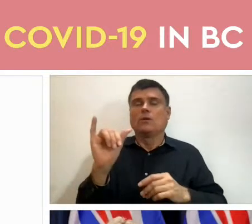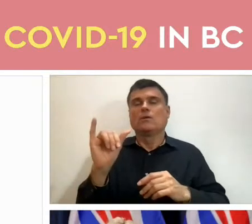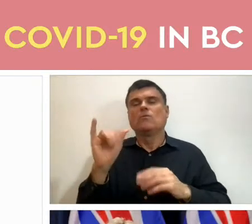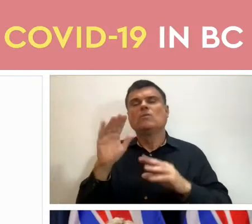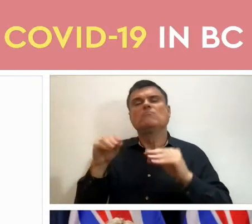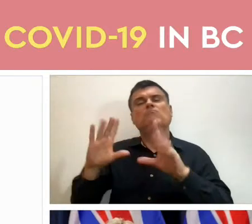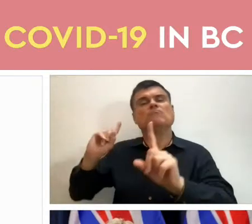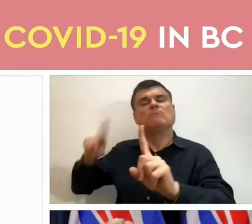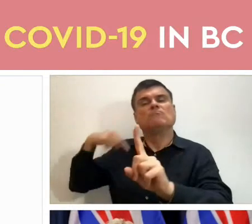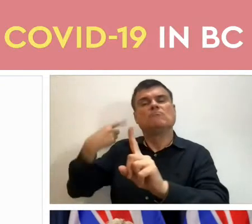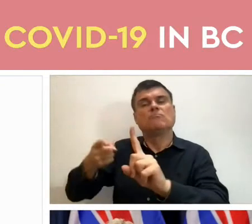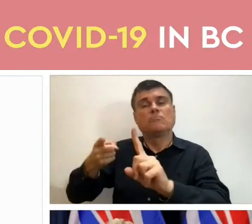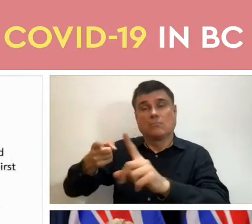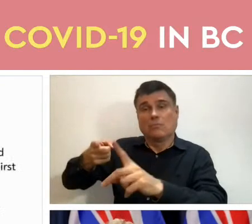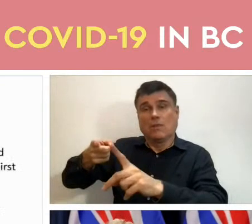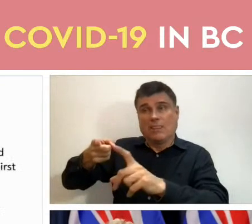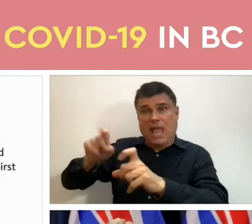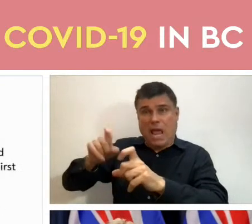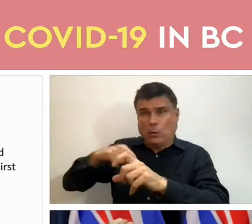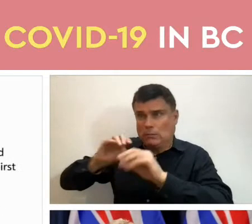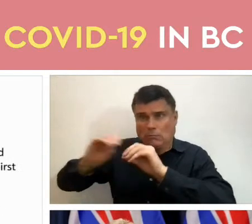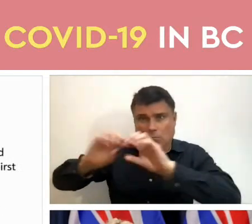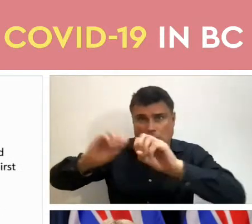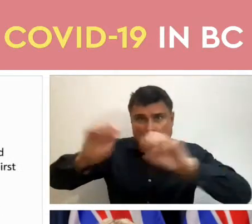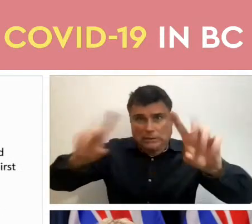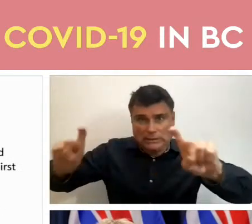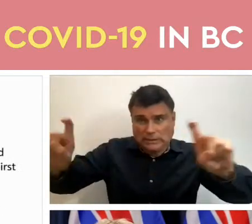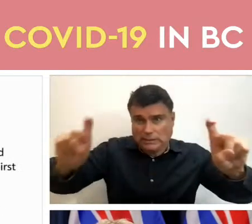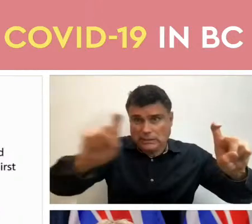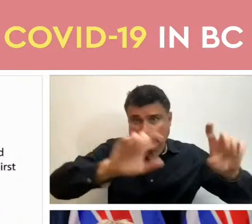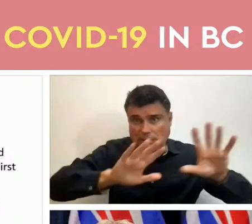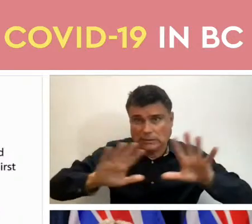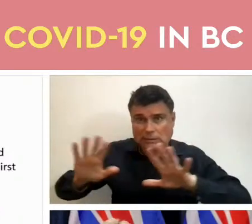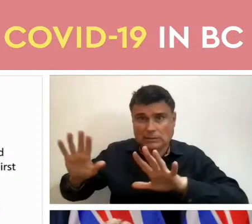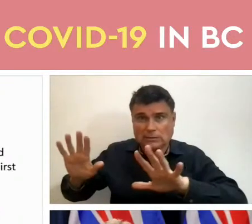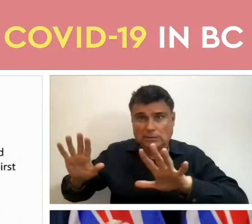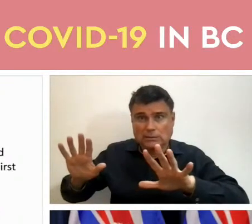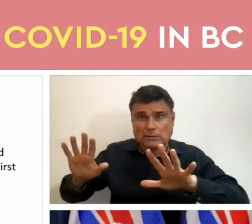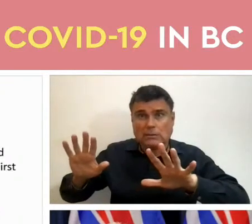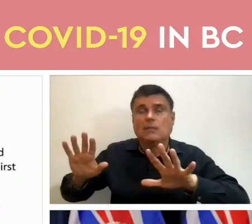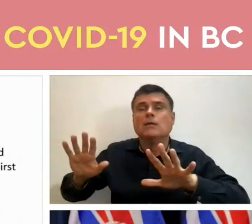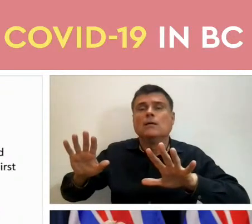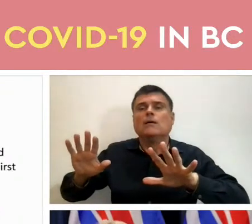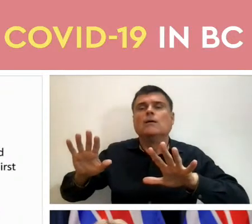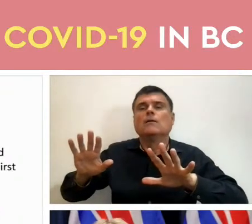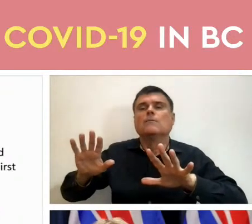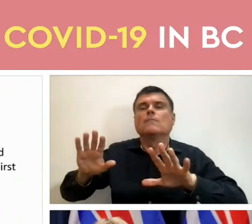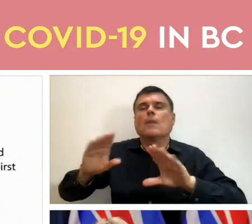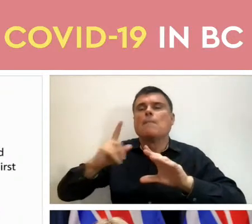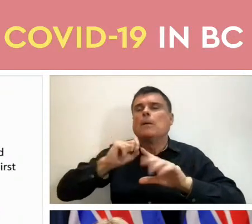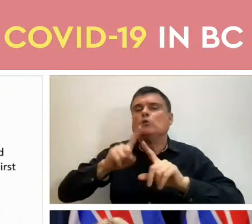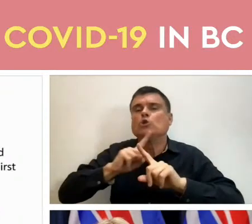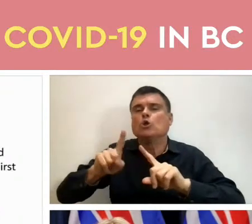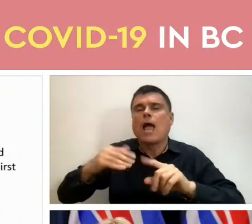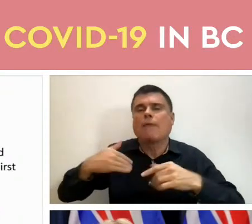and in the health care facilities across the province. We will, of course, continue to monitor the effectiveness and